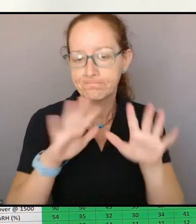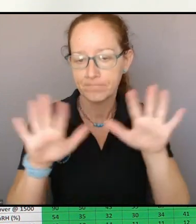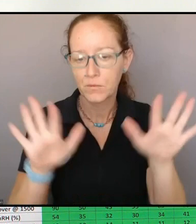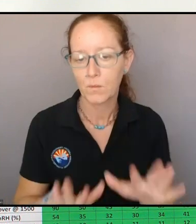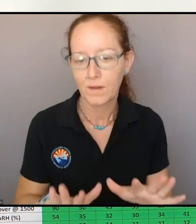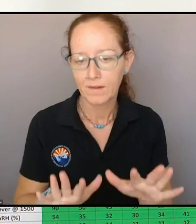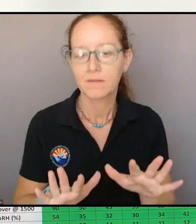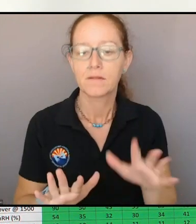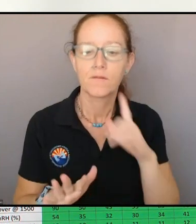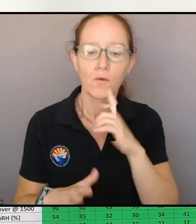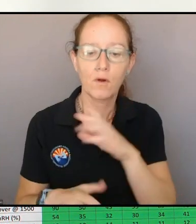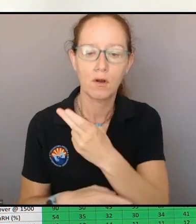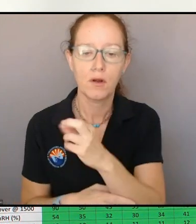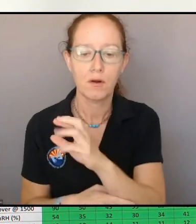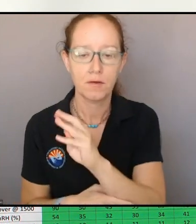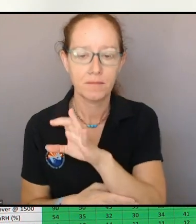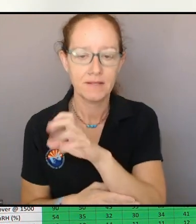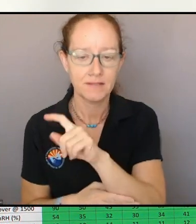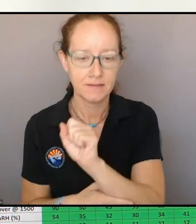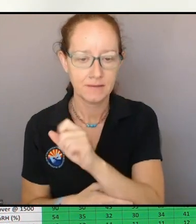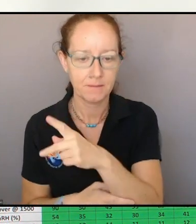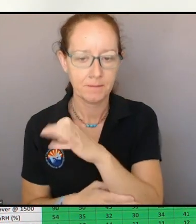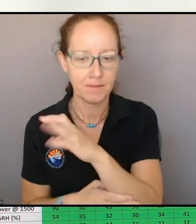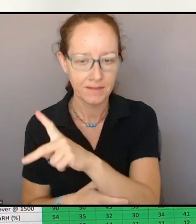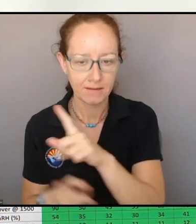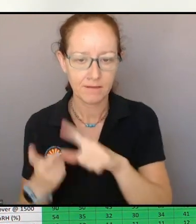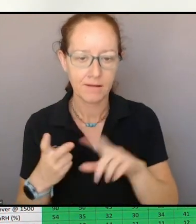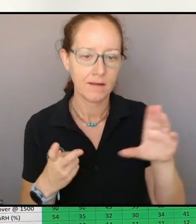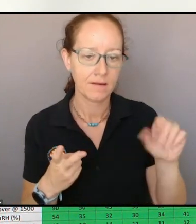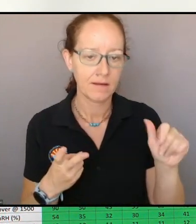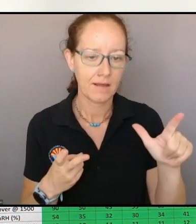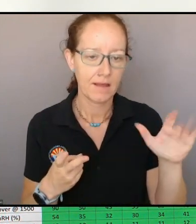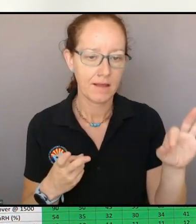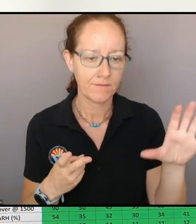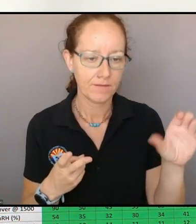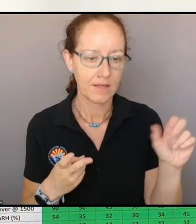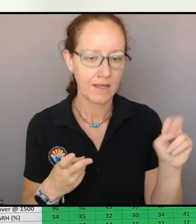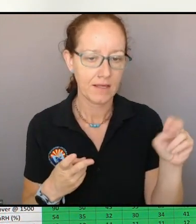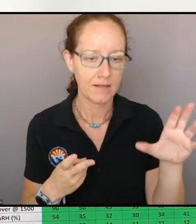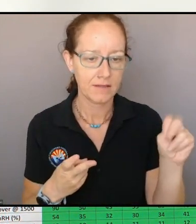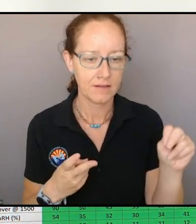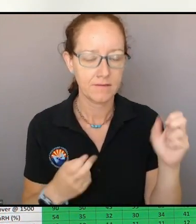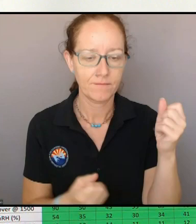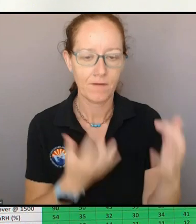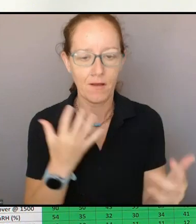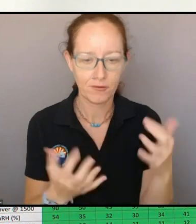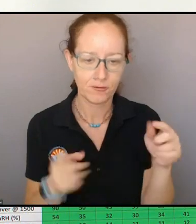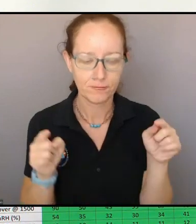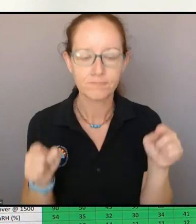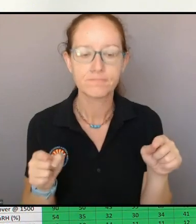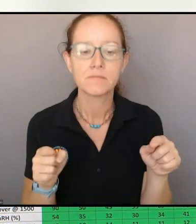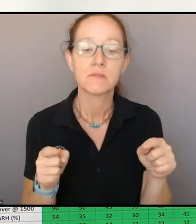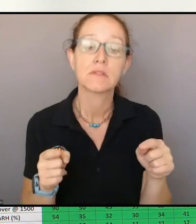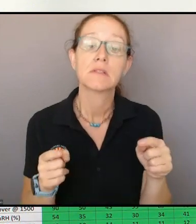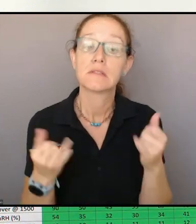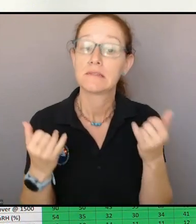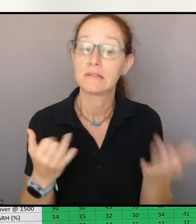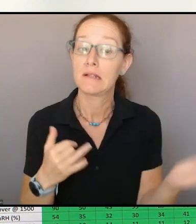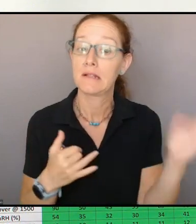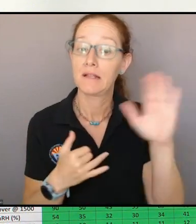we're going to be looking at continued moisture and we can see that here in the cloud cover that this image generally